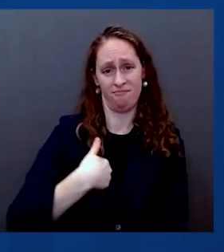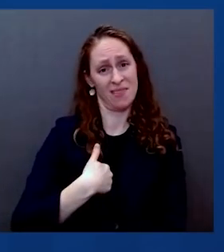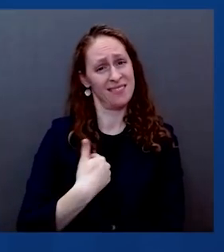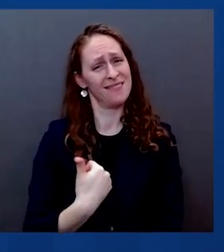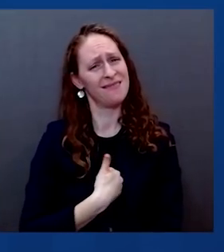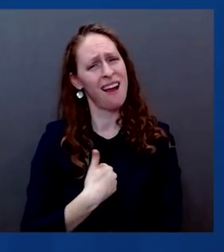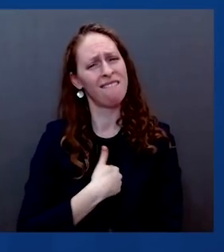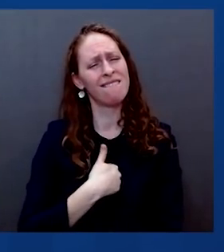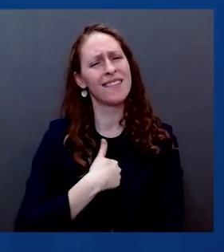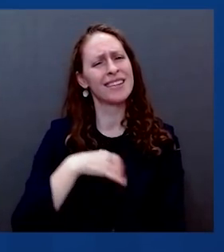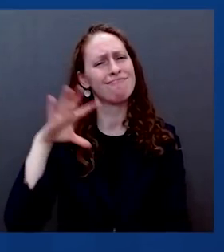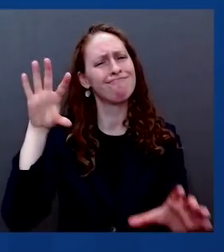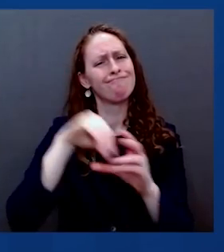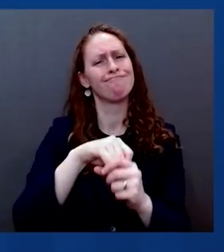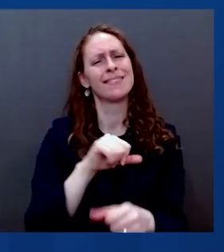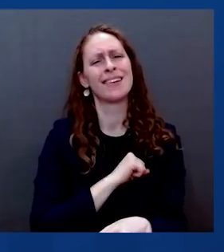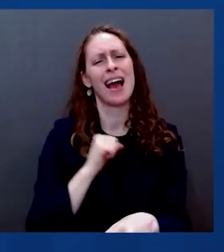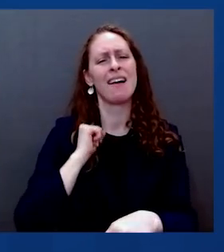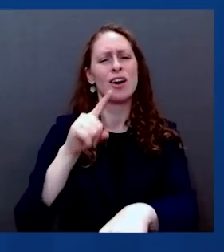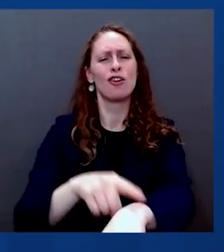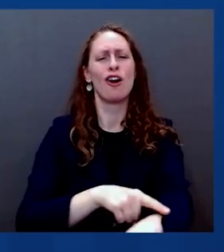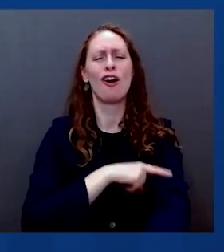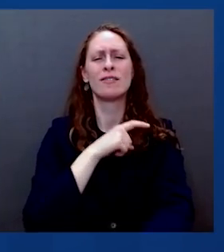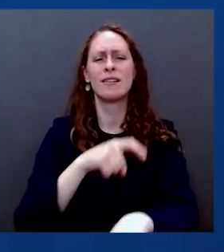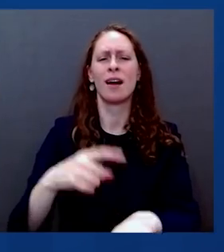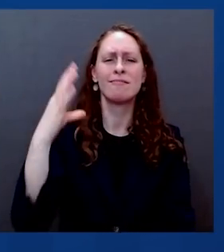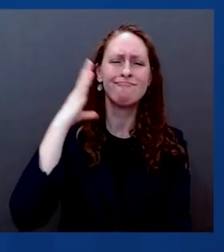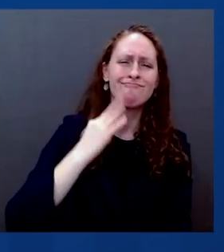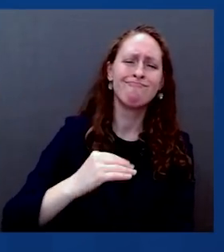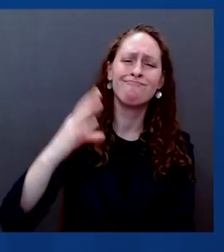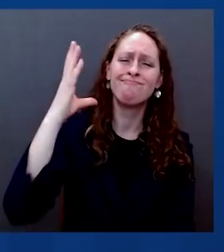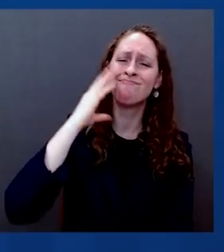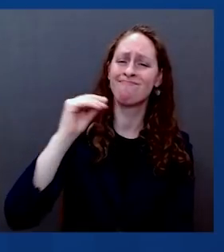I've never seen a circumstance where not one single Republican